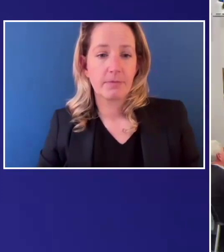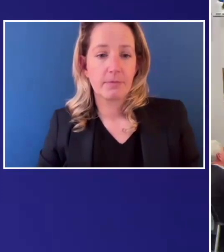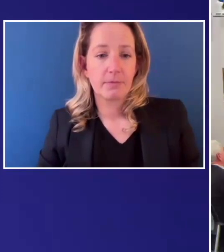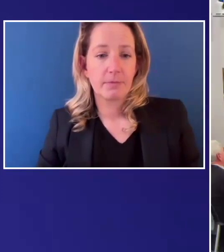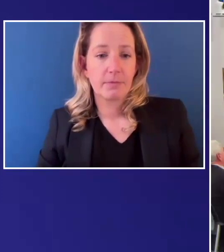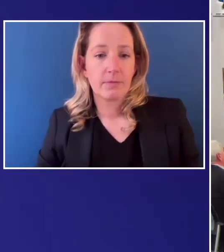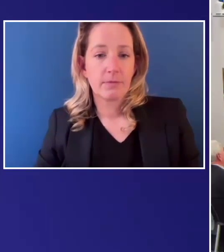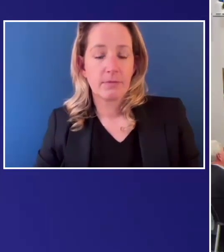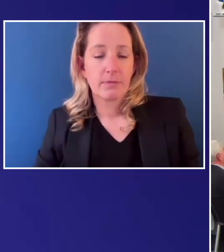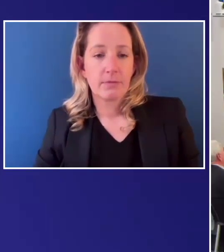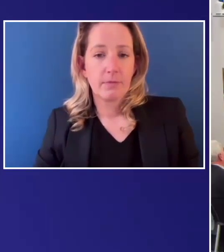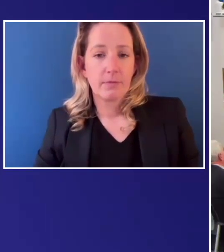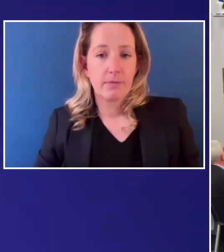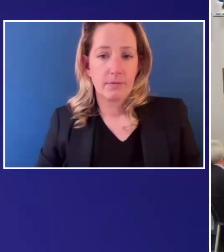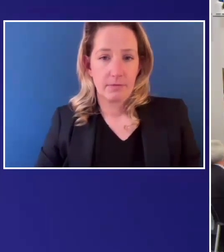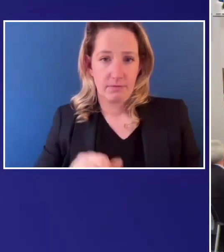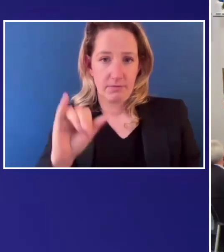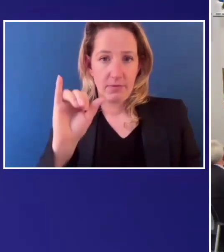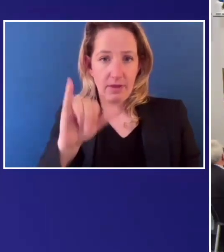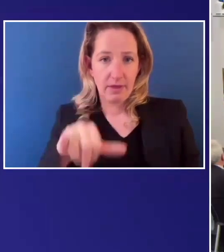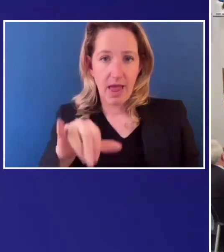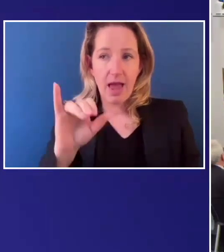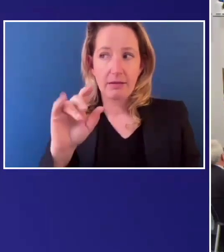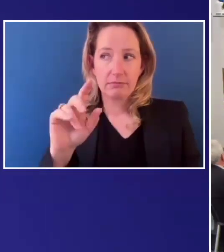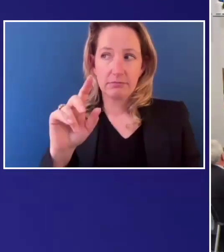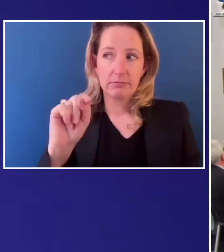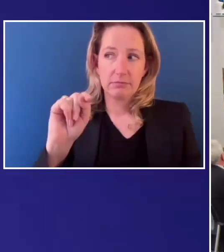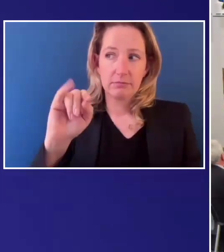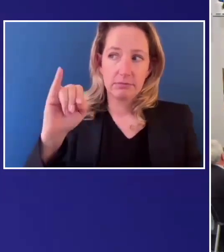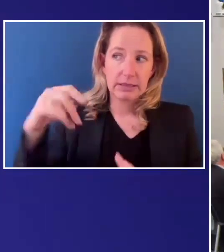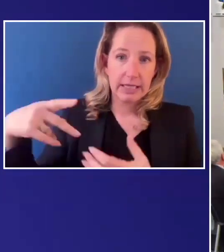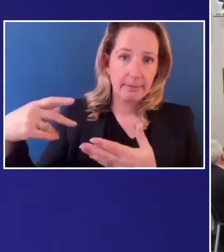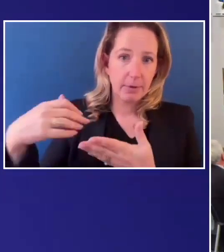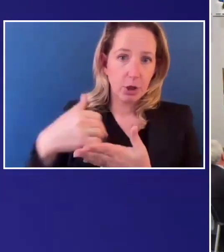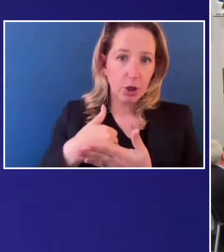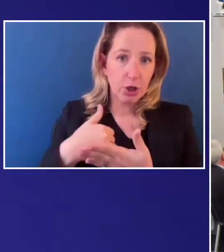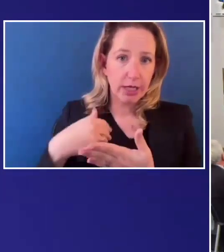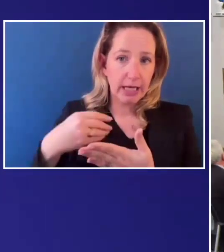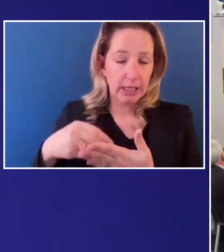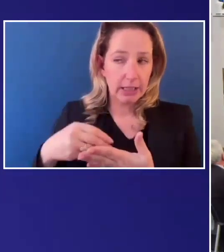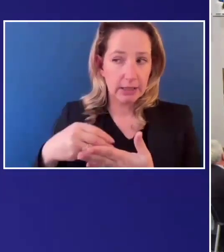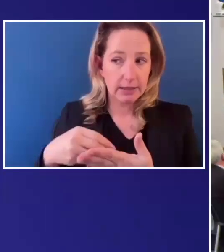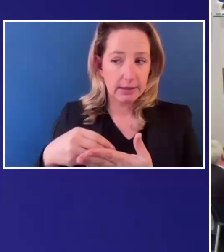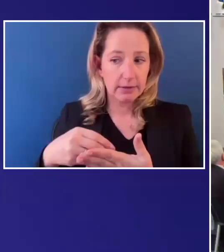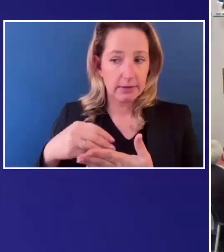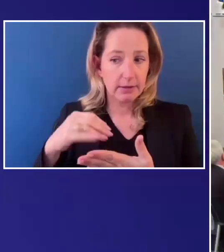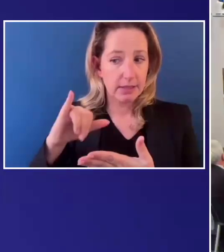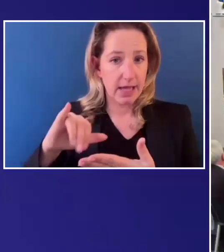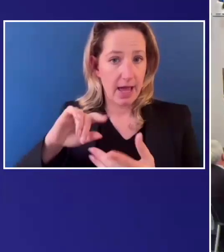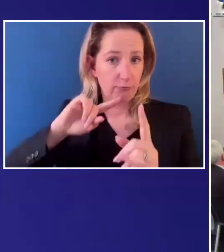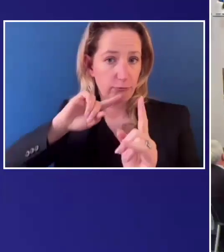that, that tip portion, I mean, is it always reported correctly? Is it always -- you know,